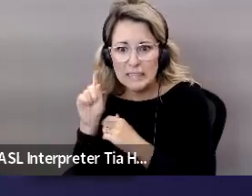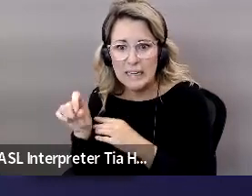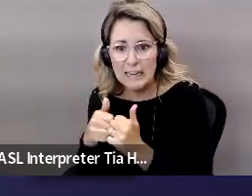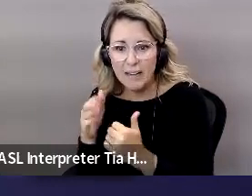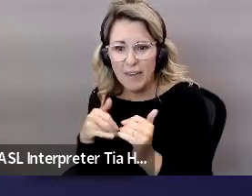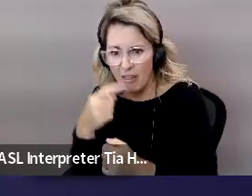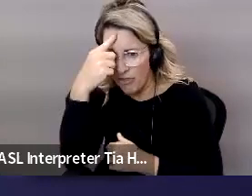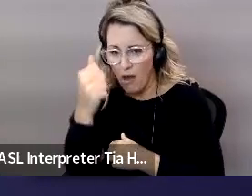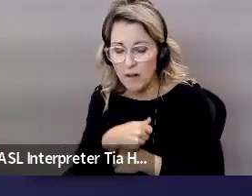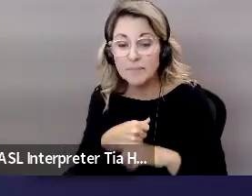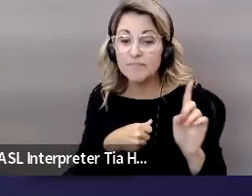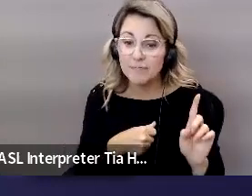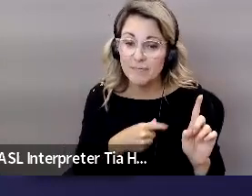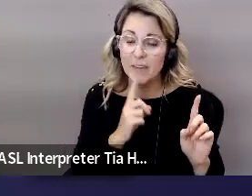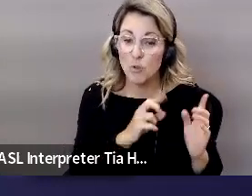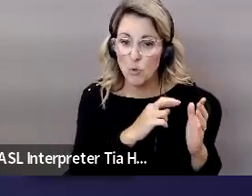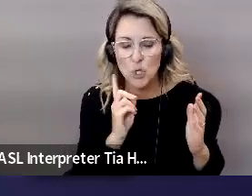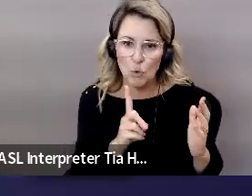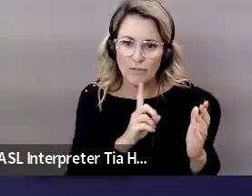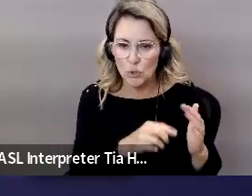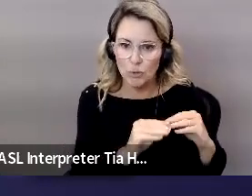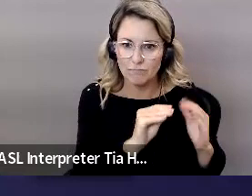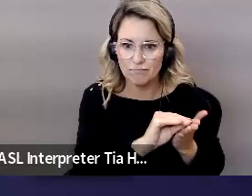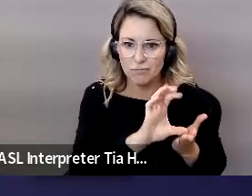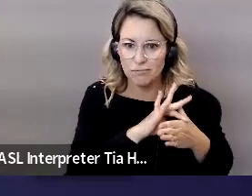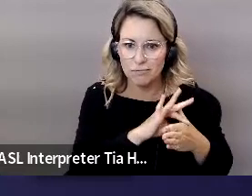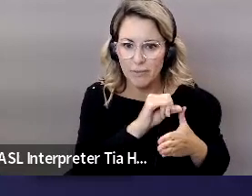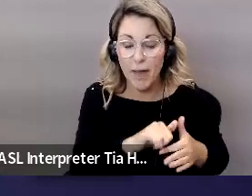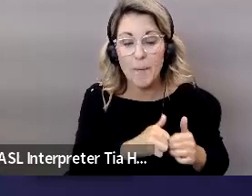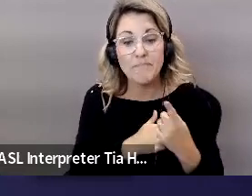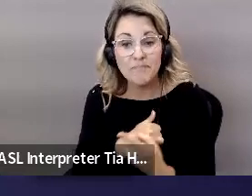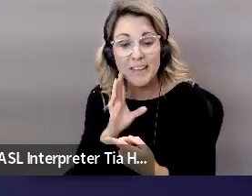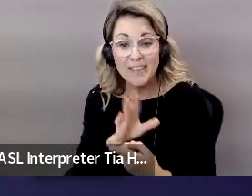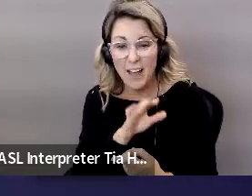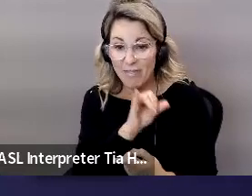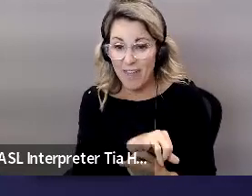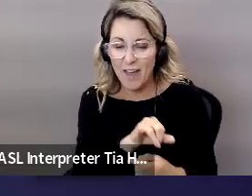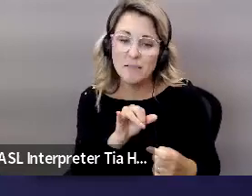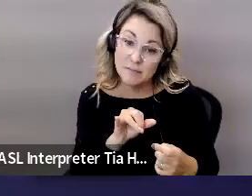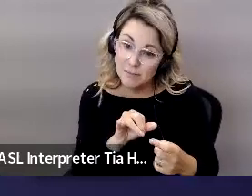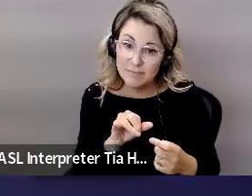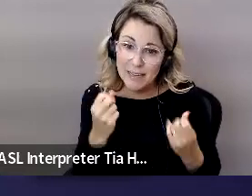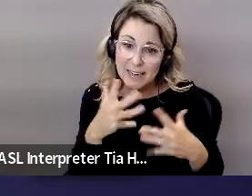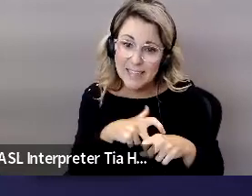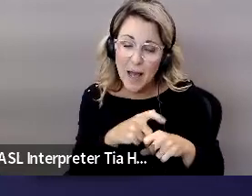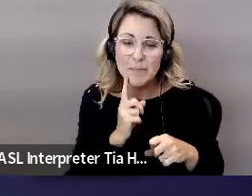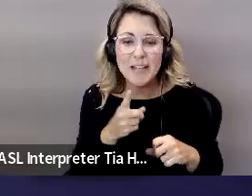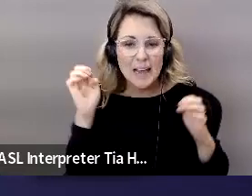different direction, that the target population doesn't really need as much help with educational